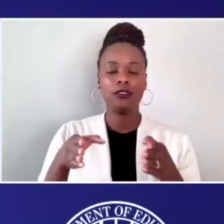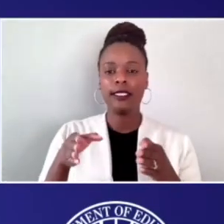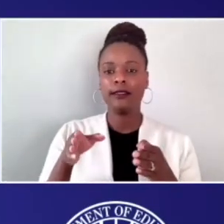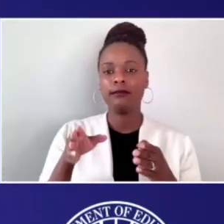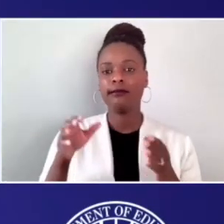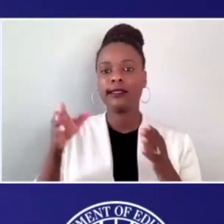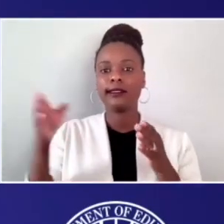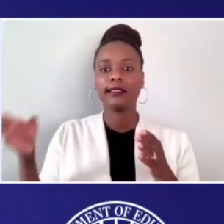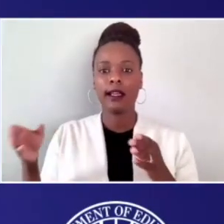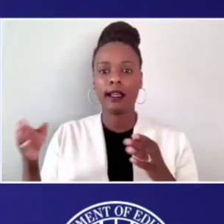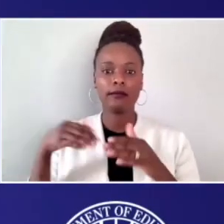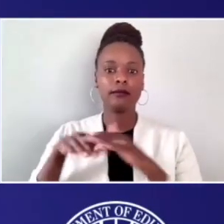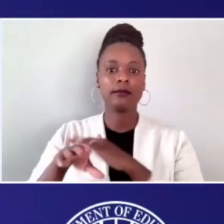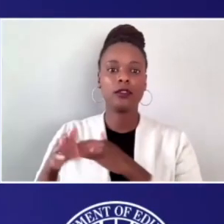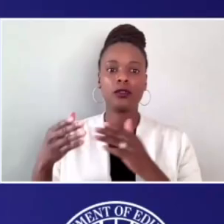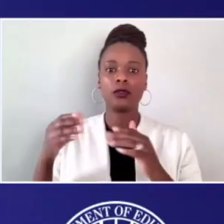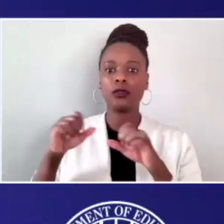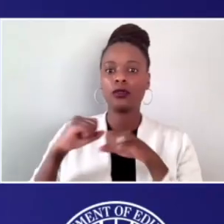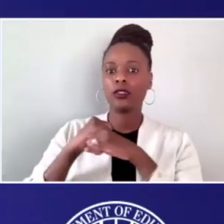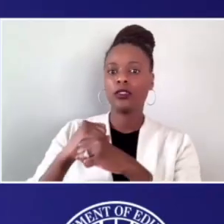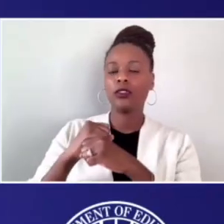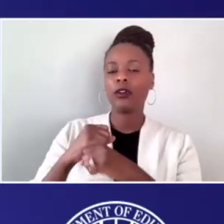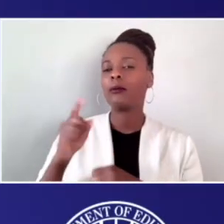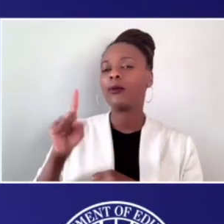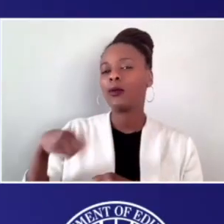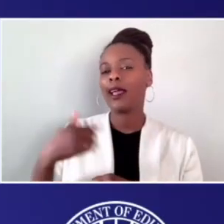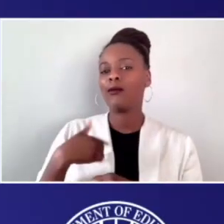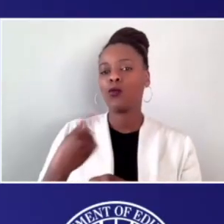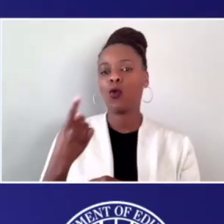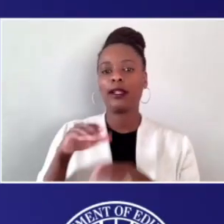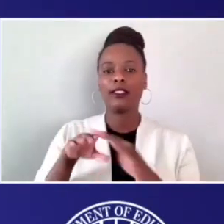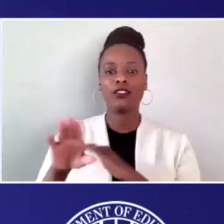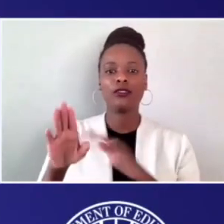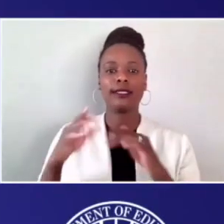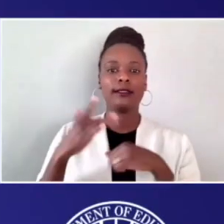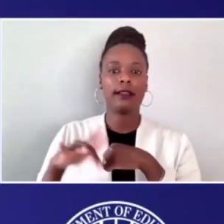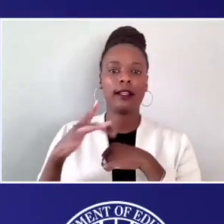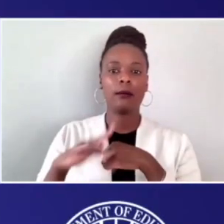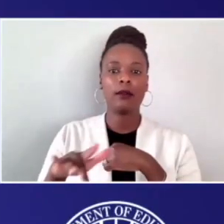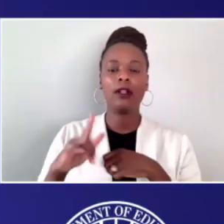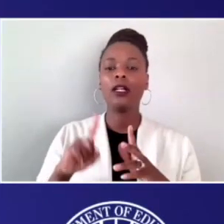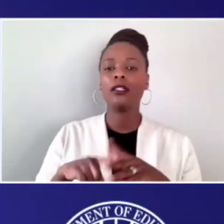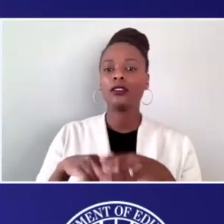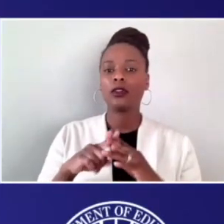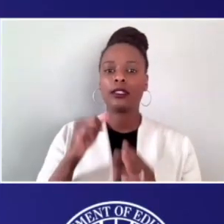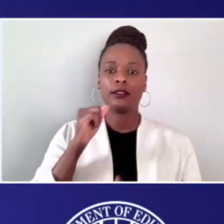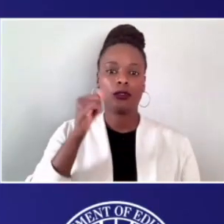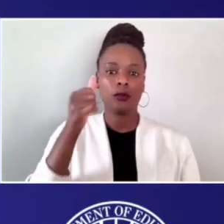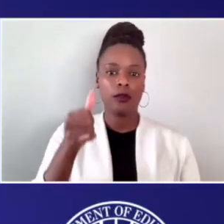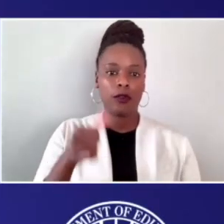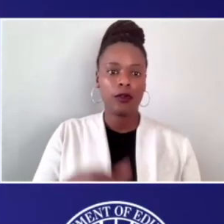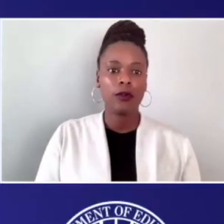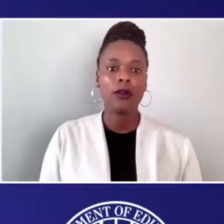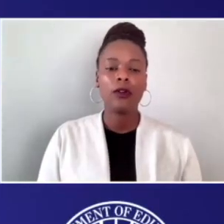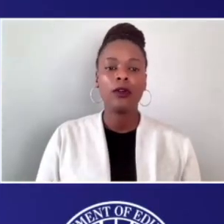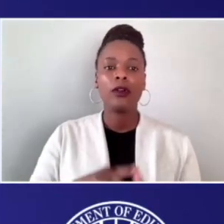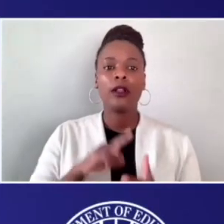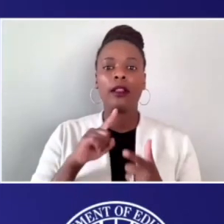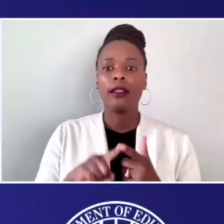But we're just going to be limited down to one entrance. And that'll start on tomorrow. And then we'll be open here